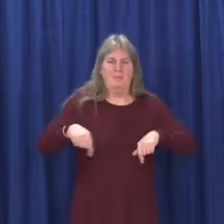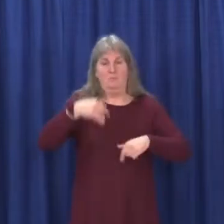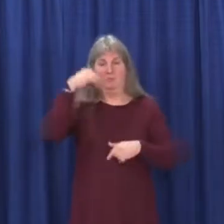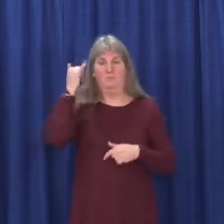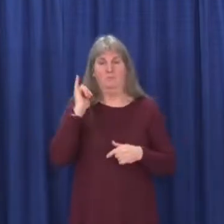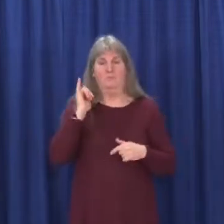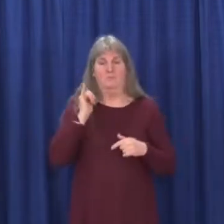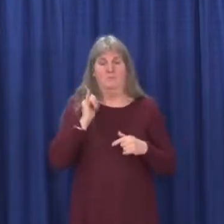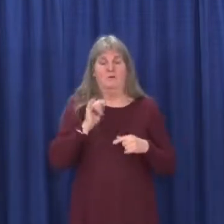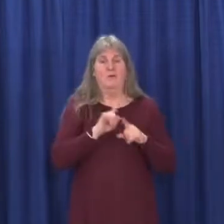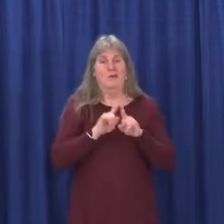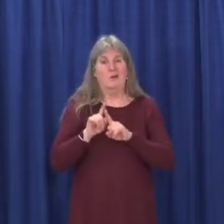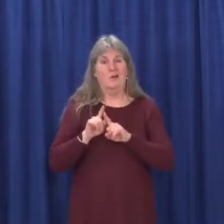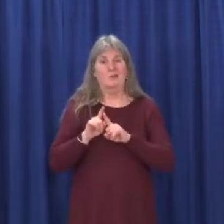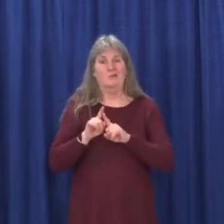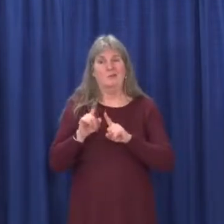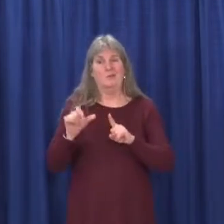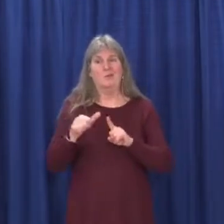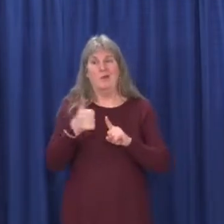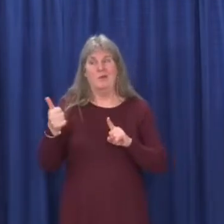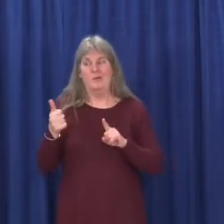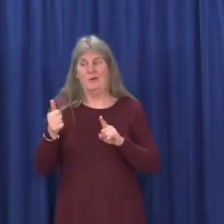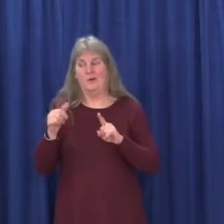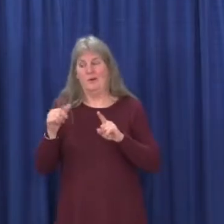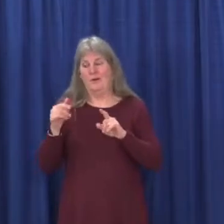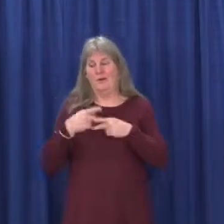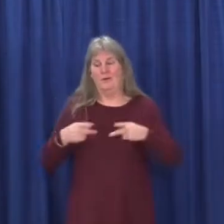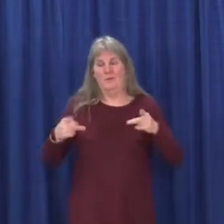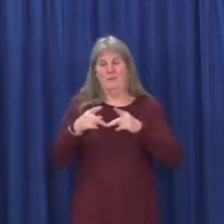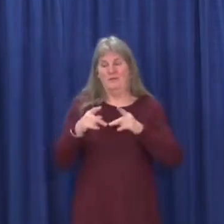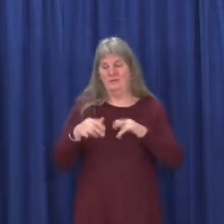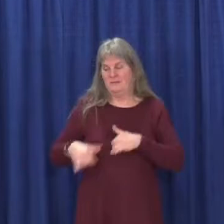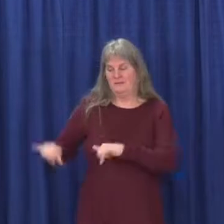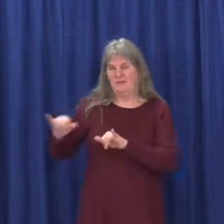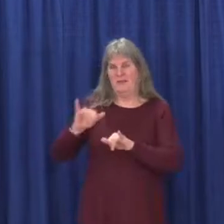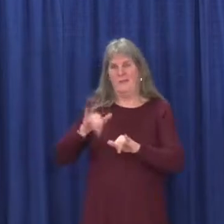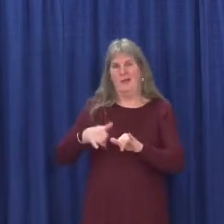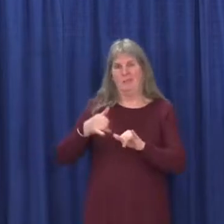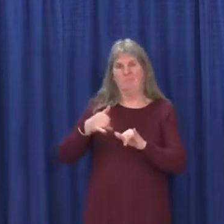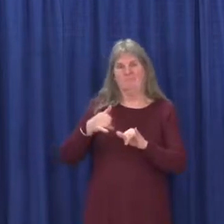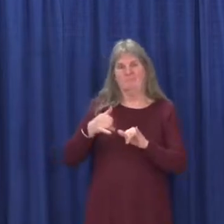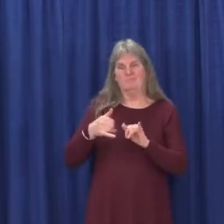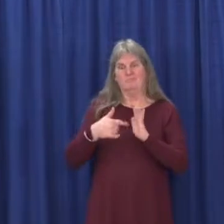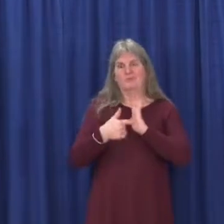and they definitely reflect the data elsewhere. Thank you for asking, Haley. Thank you. Haley,